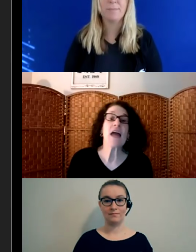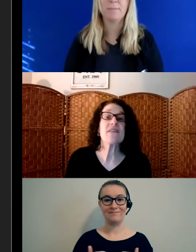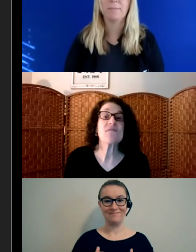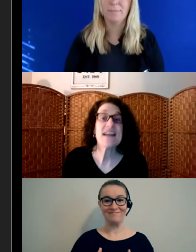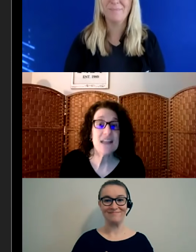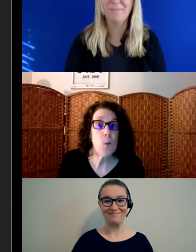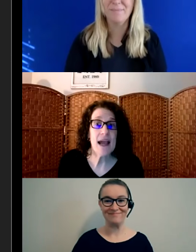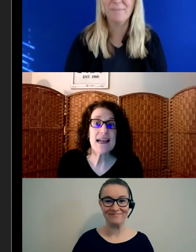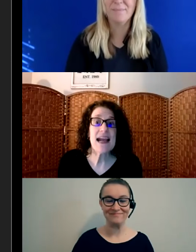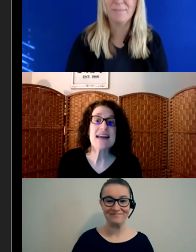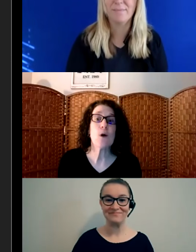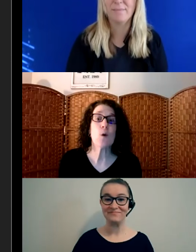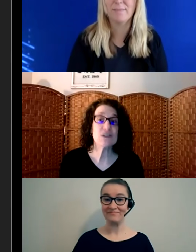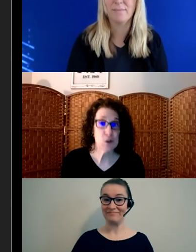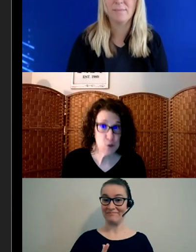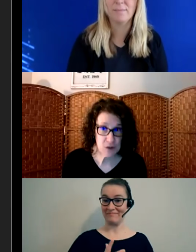The fancy way has only two steps --